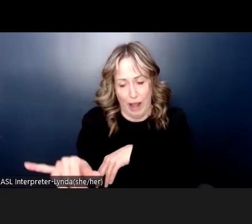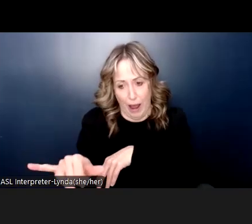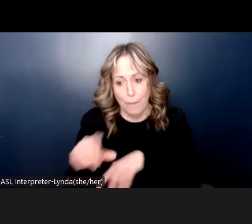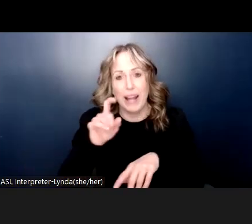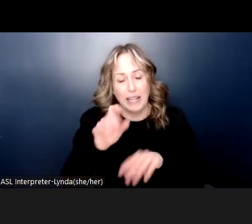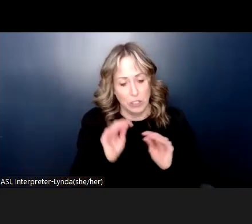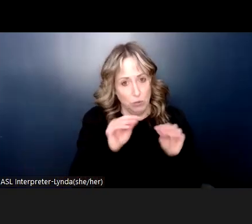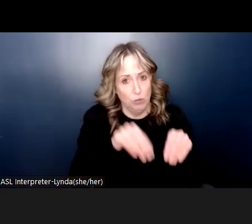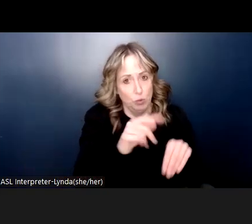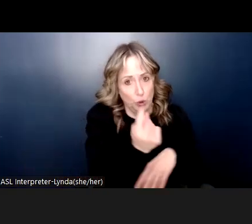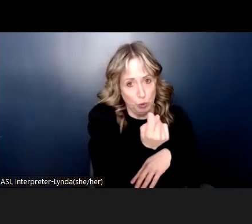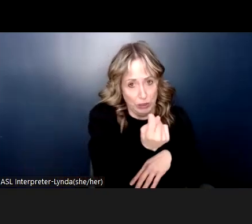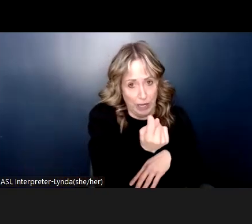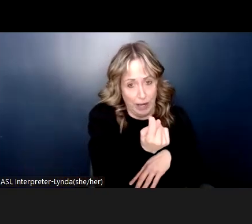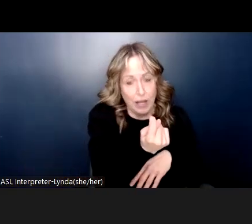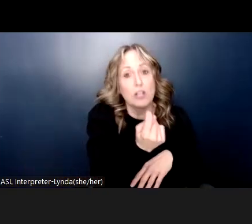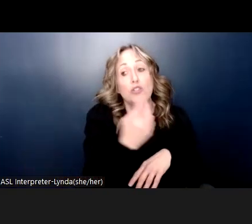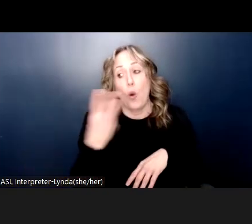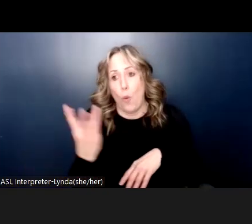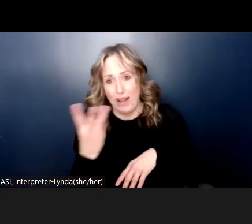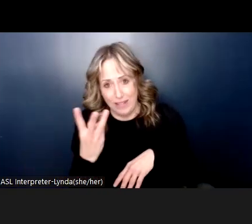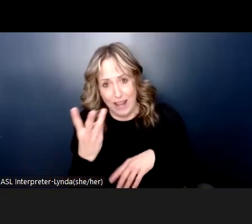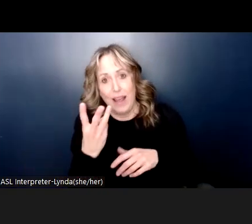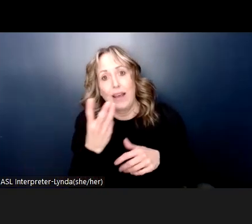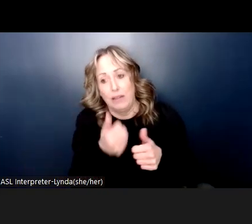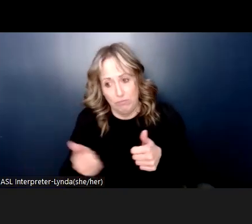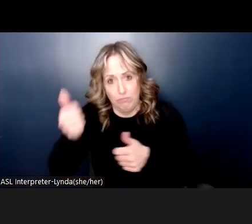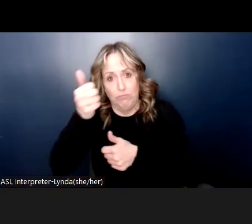So on Wednesday, the Comptroller's office could process them. So